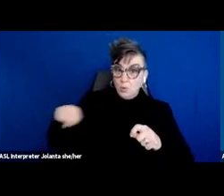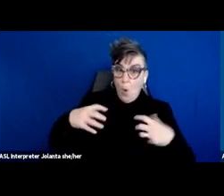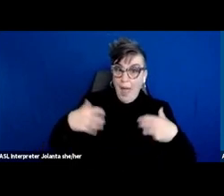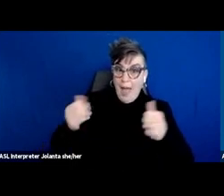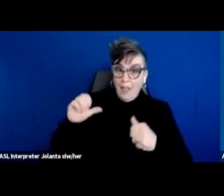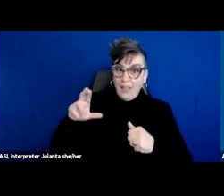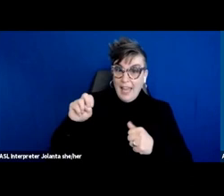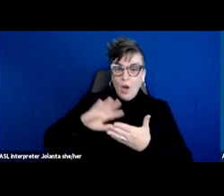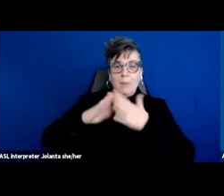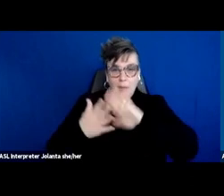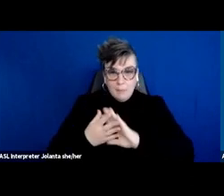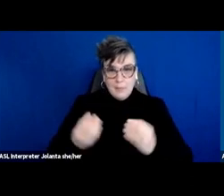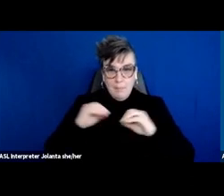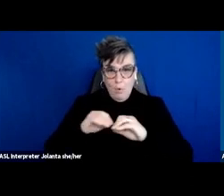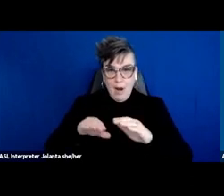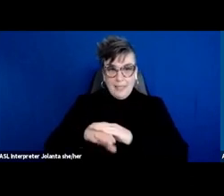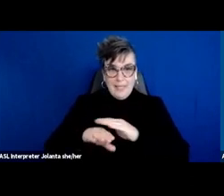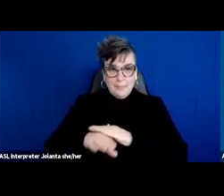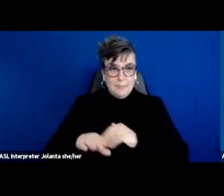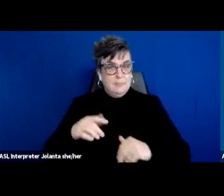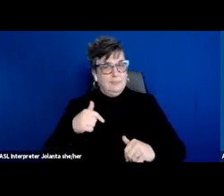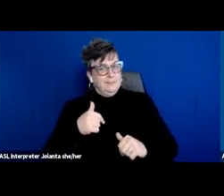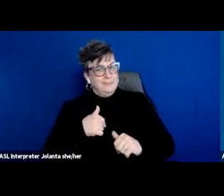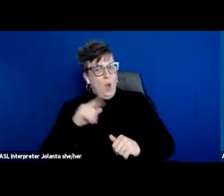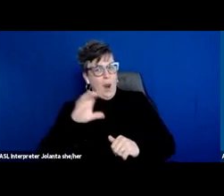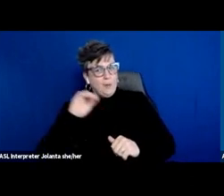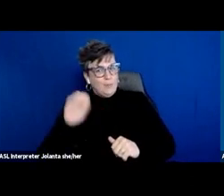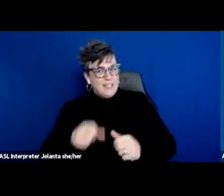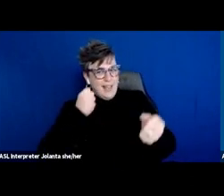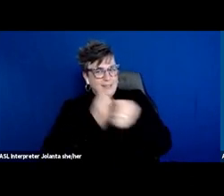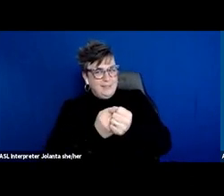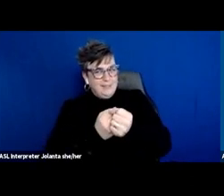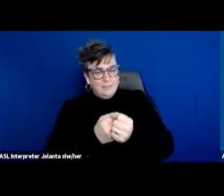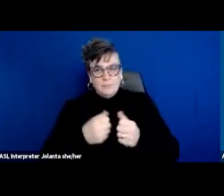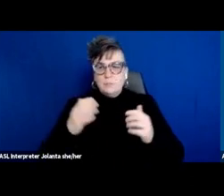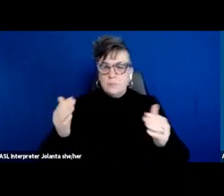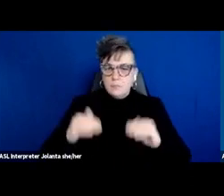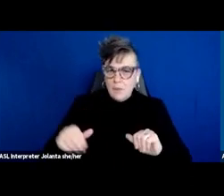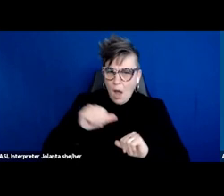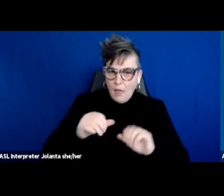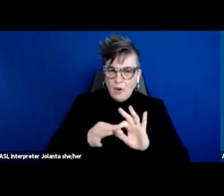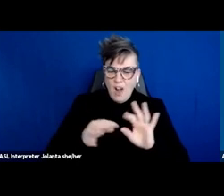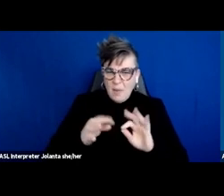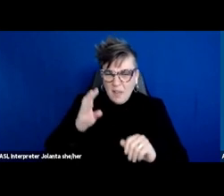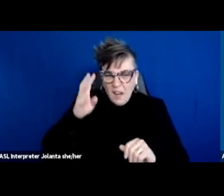am 100% behind that, of course. "The absurdity that a provider would question a women's ability